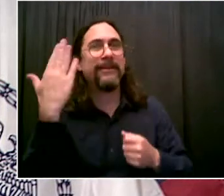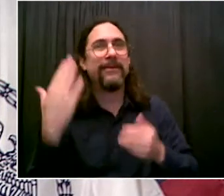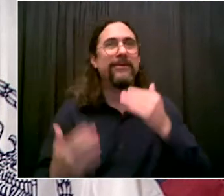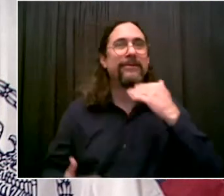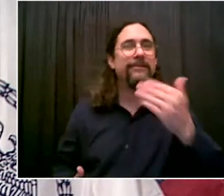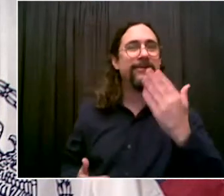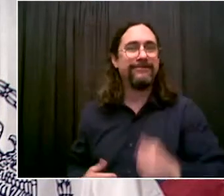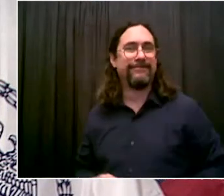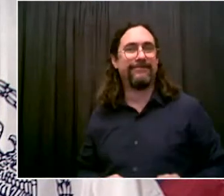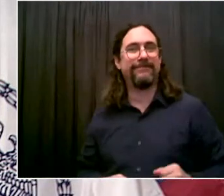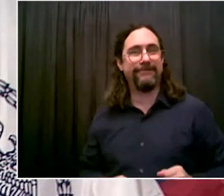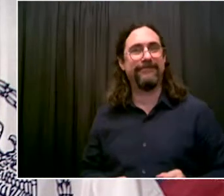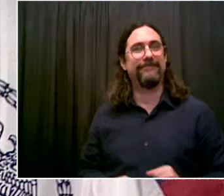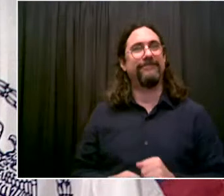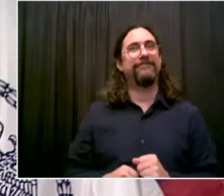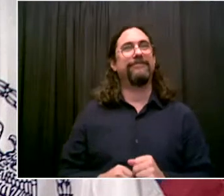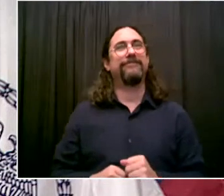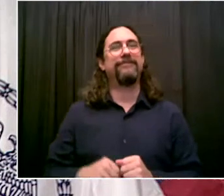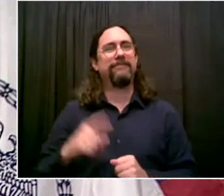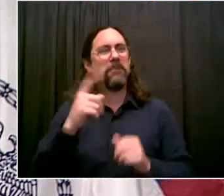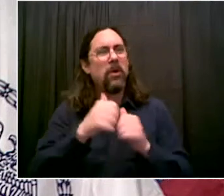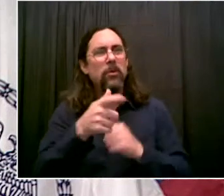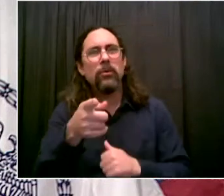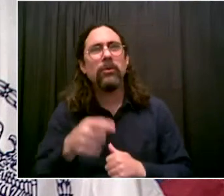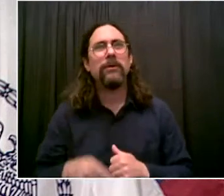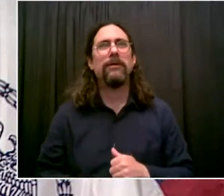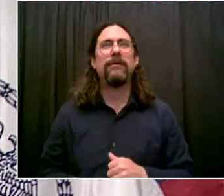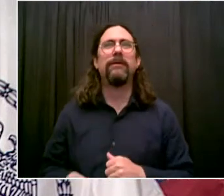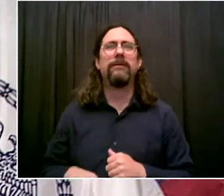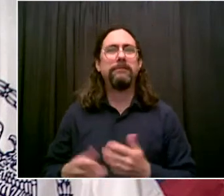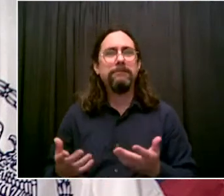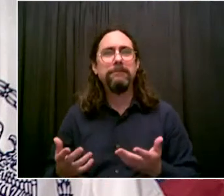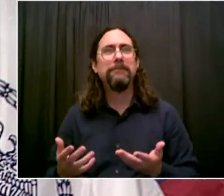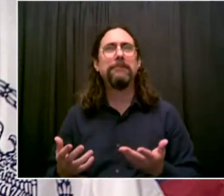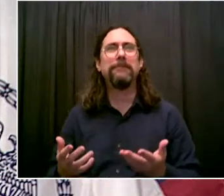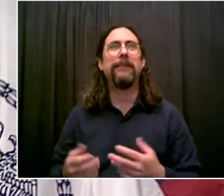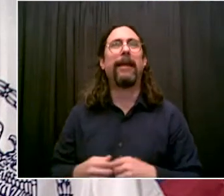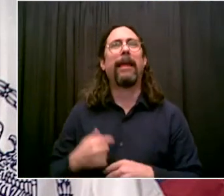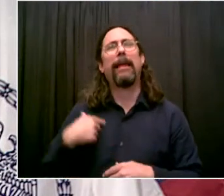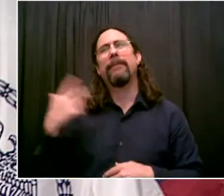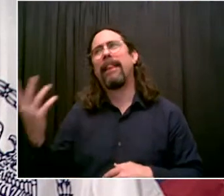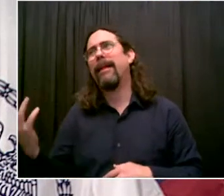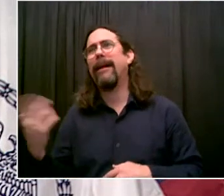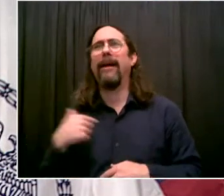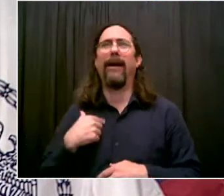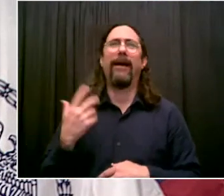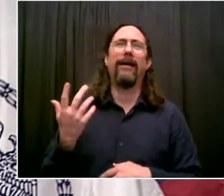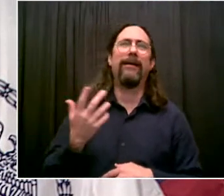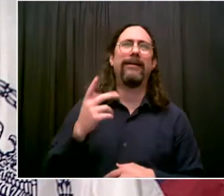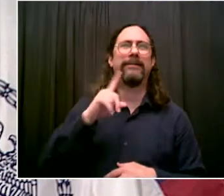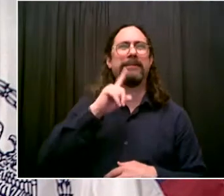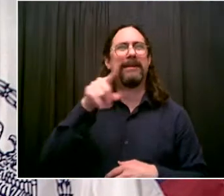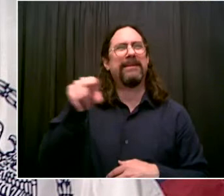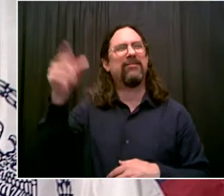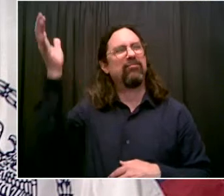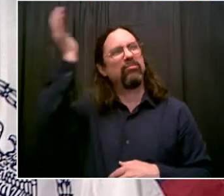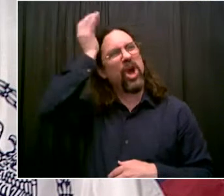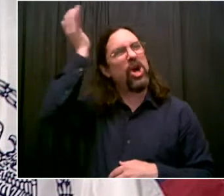Reporter: I'M ALL RIGHT. IT'S BEEN A